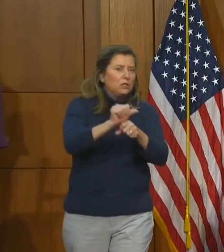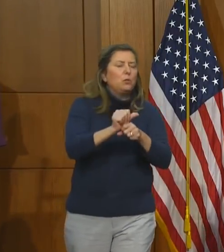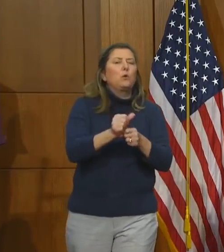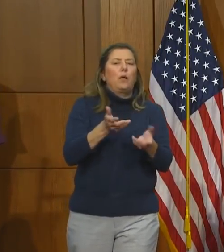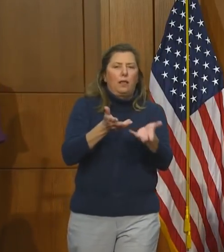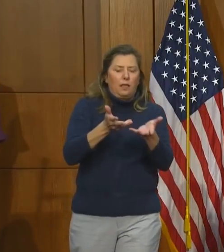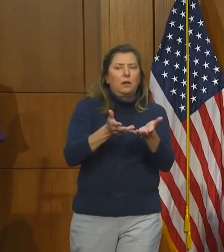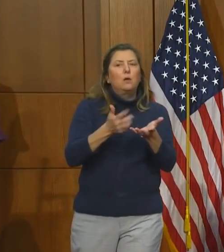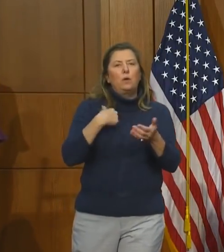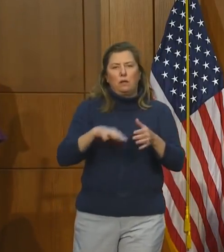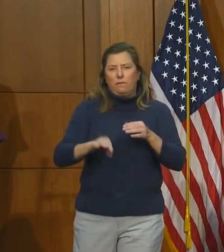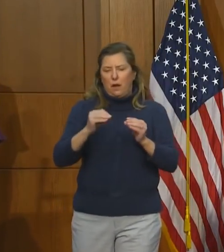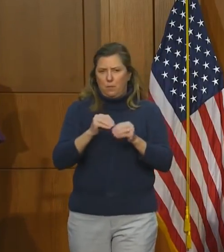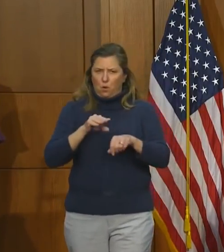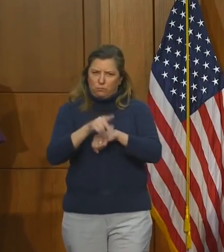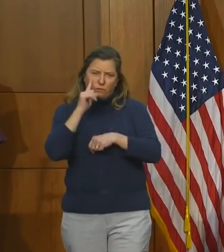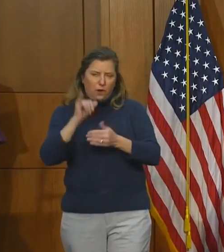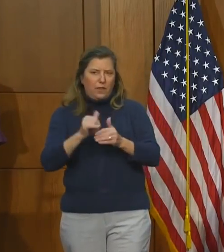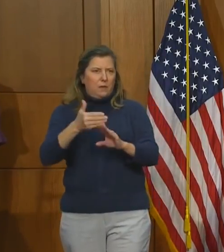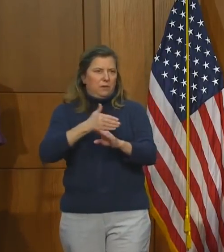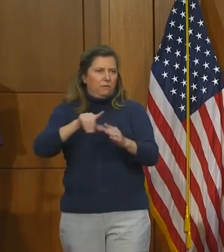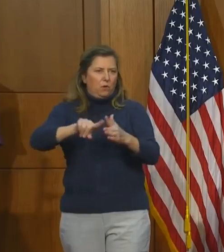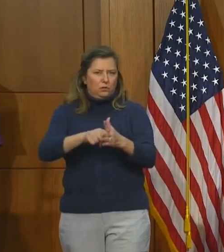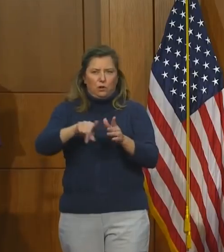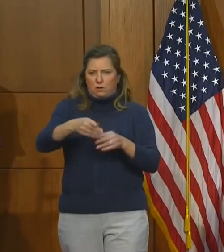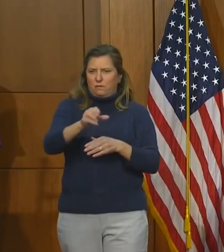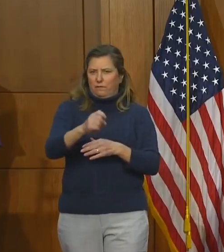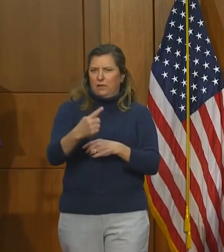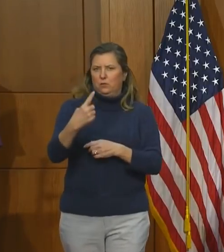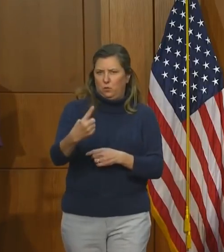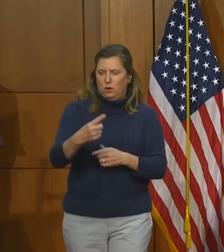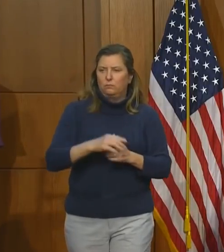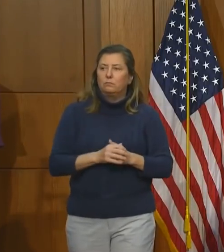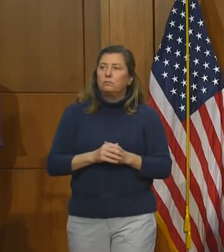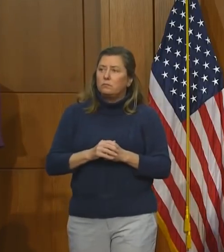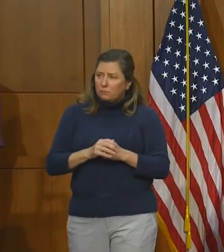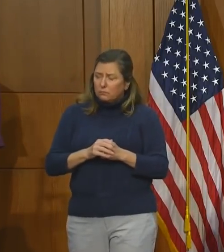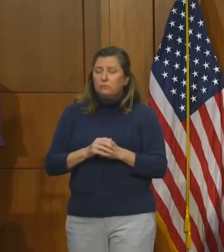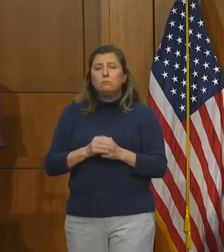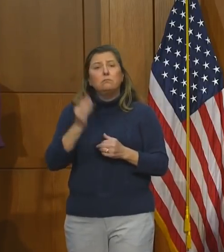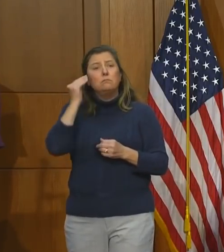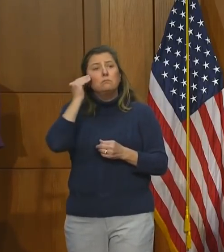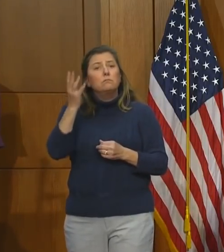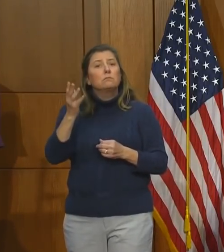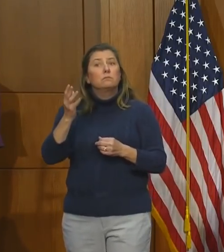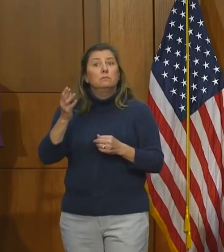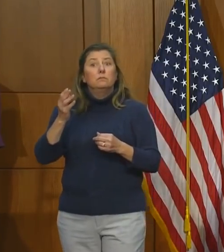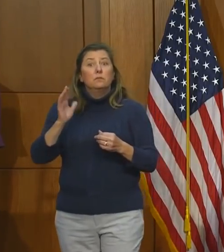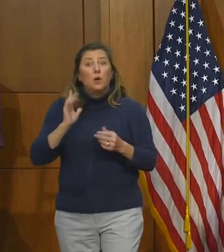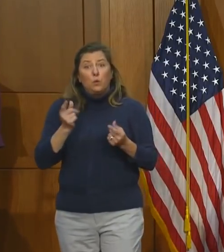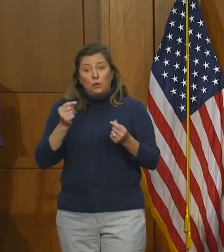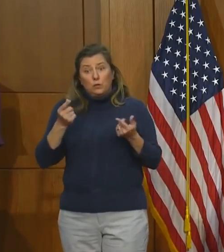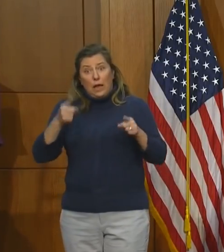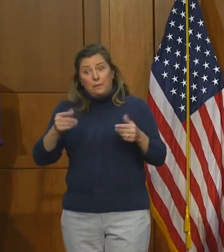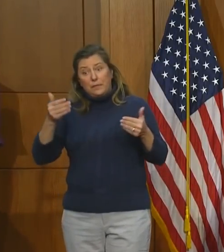ARE THOSE OF PEOPLE THAT THEY LIVE WITH. WE WILL HAVE MORE TO SAY ON THIS BEFORE ENTERING